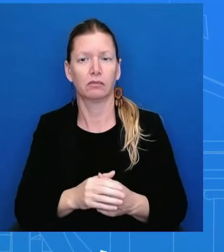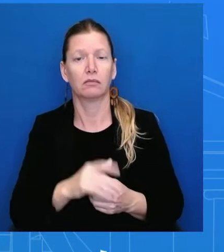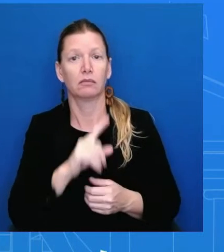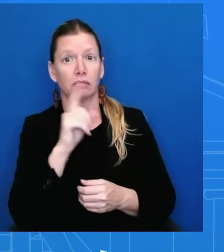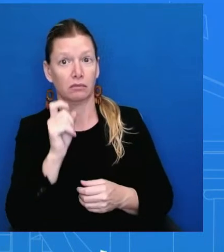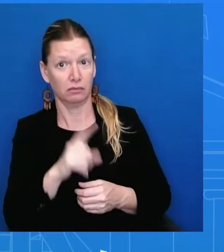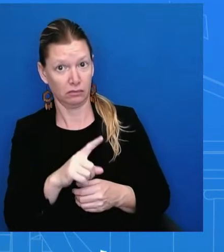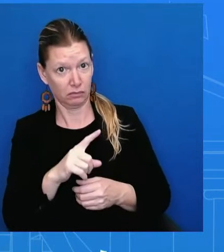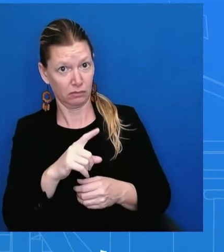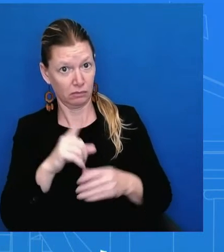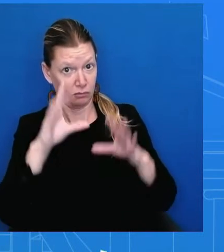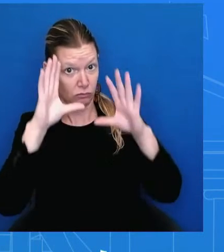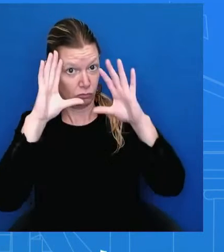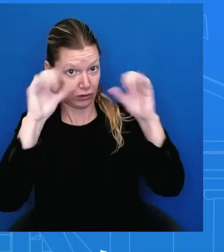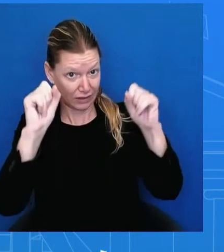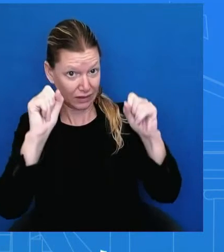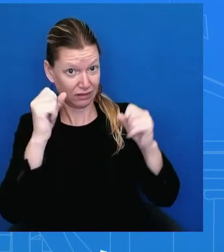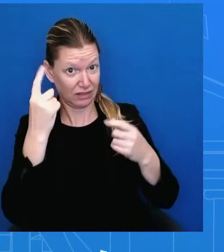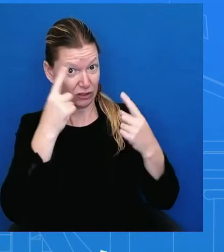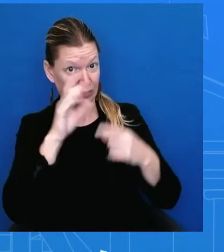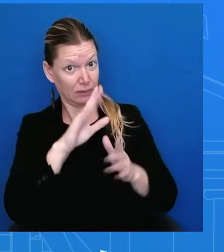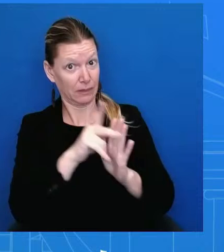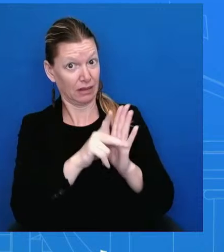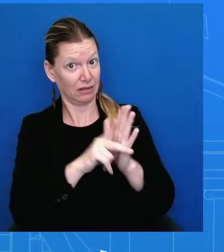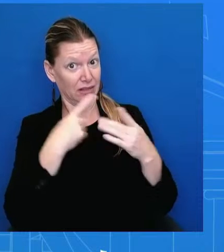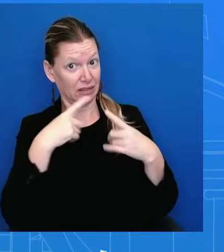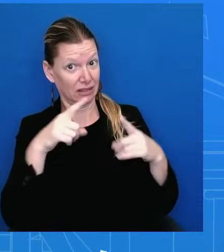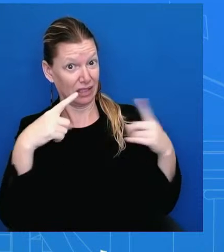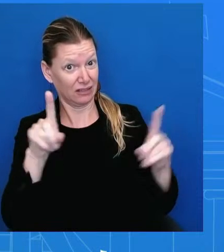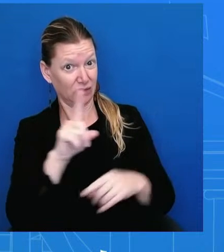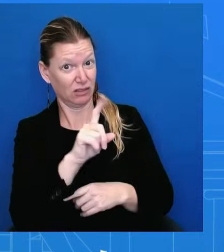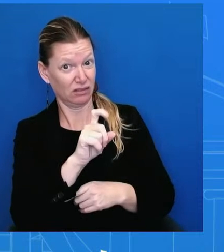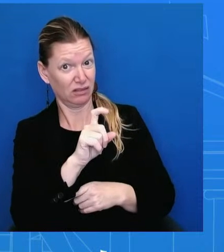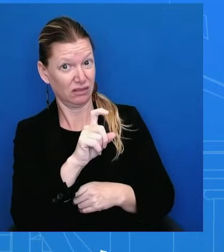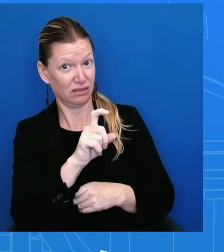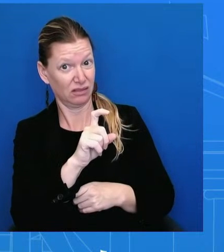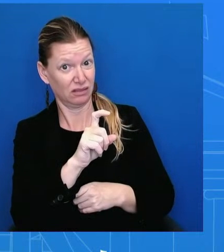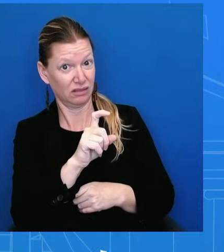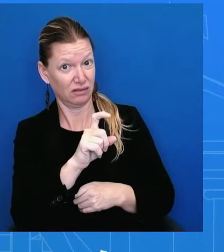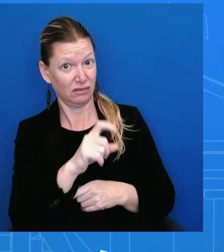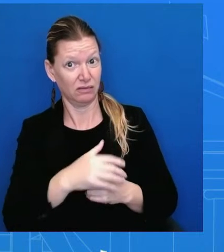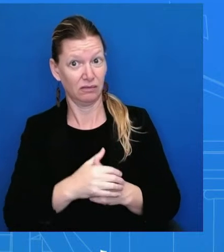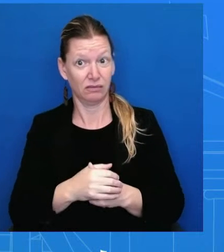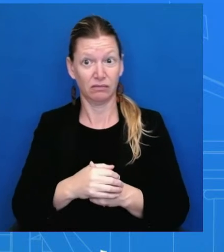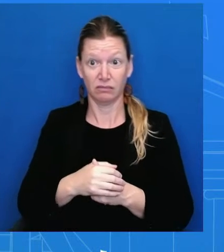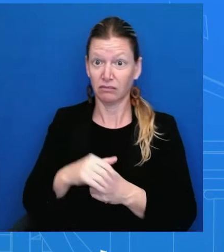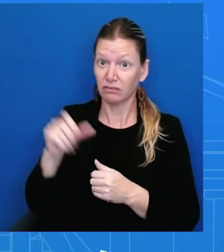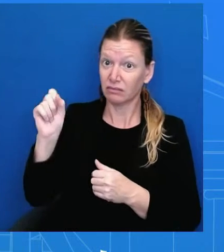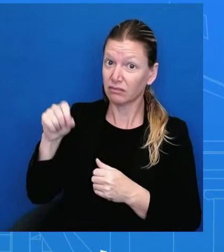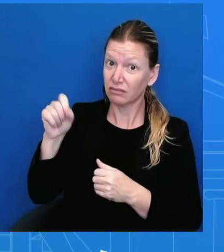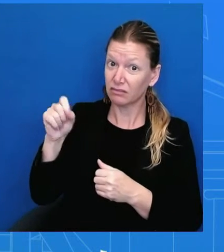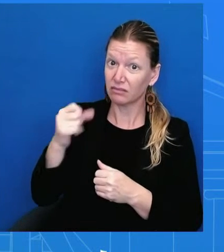against a terrorist attack, so we can check that off. Humanitarian assistance continues to flow. In fact, if it wasn't for the United States,